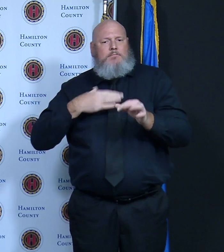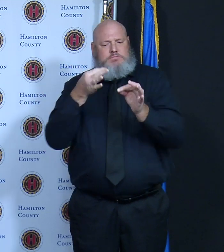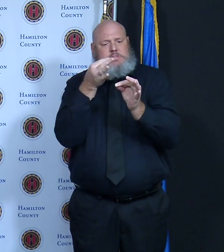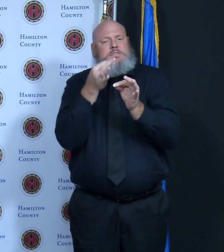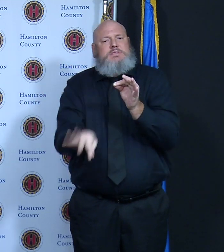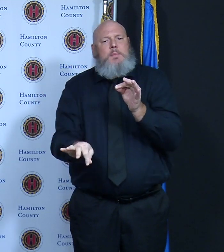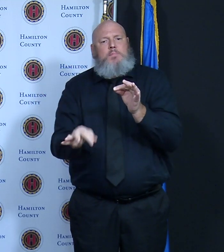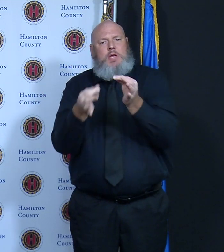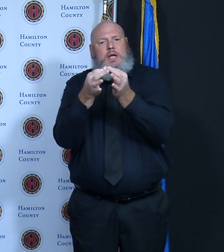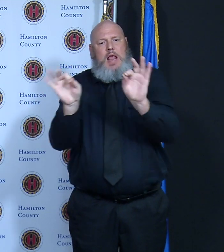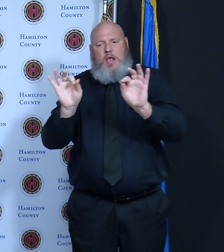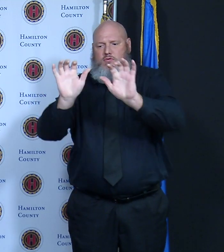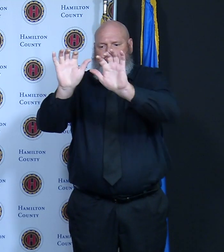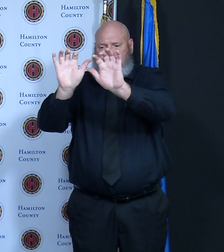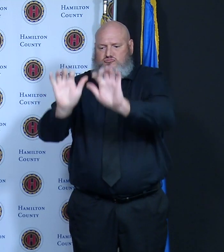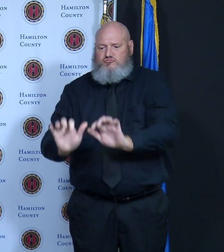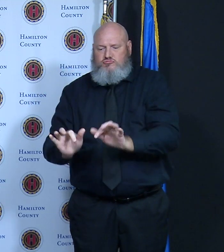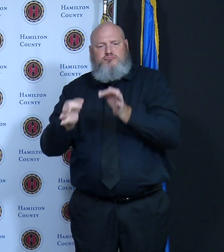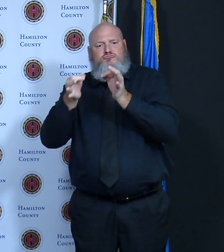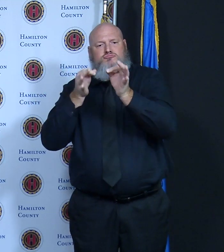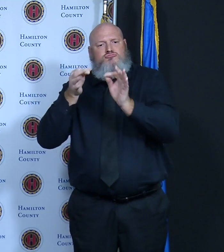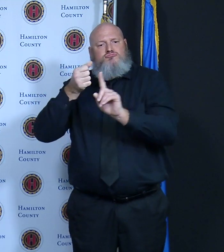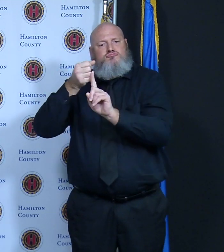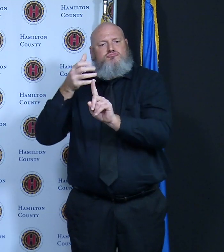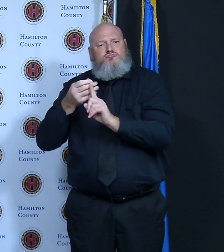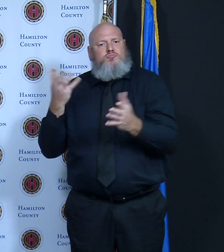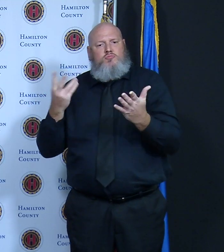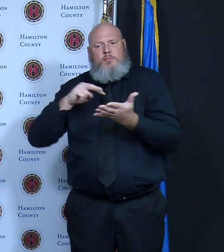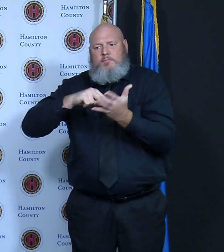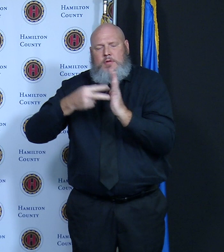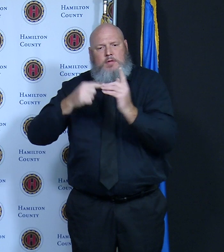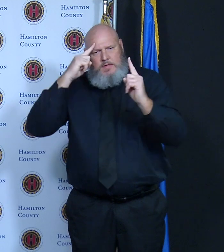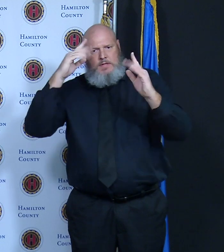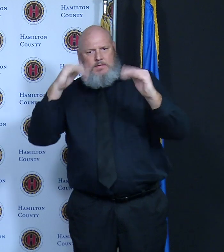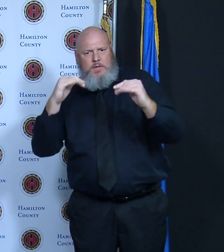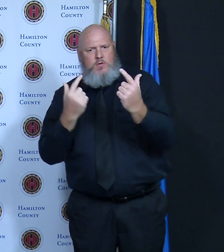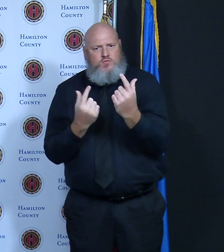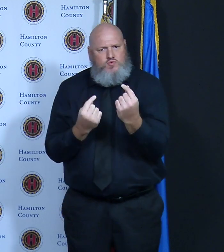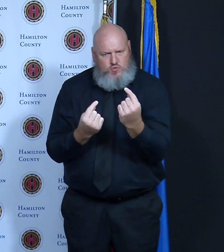or not people are complying with the order and so his name is Greg Kesterman and